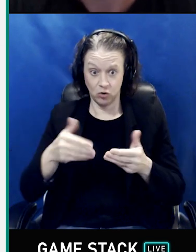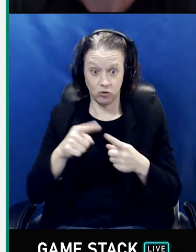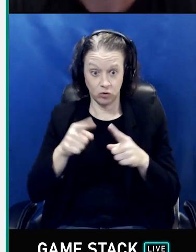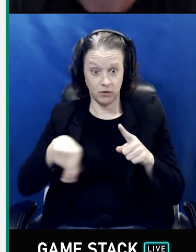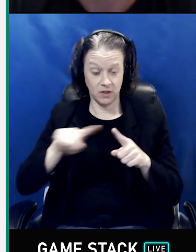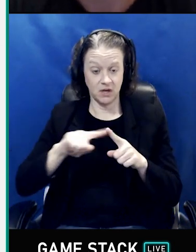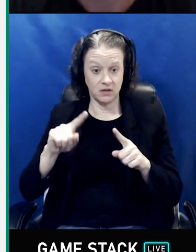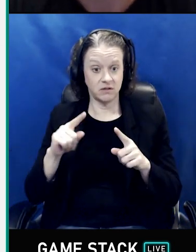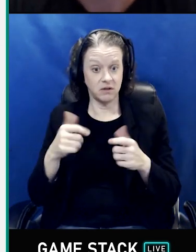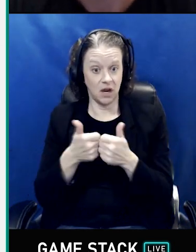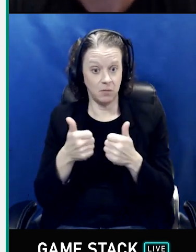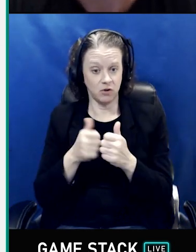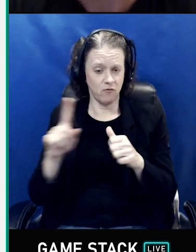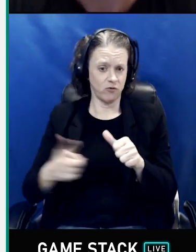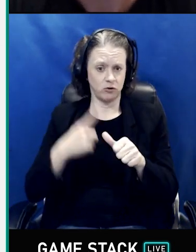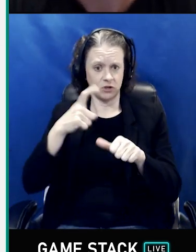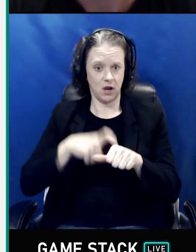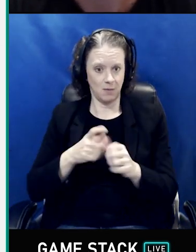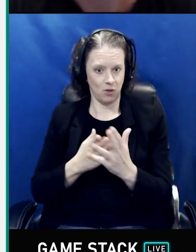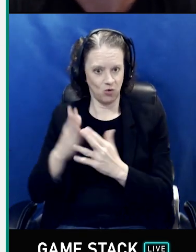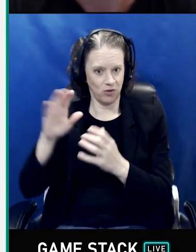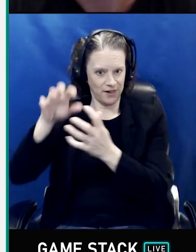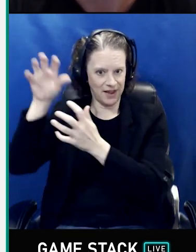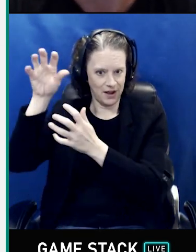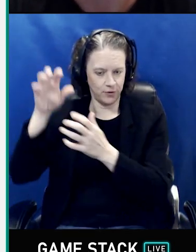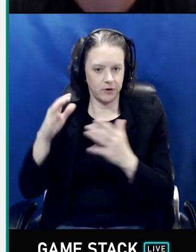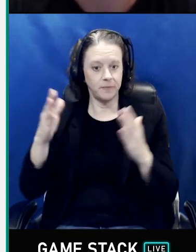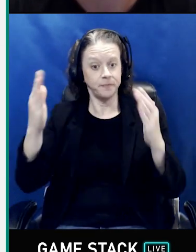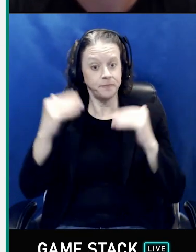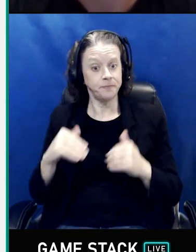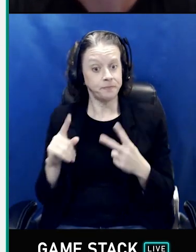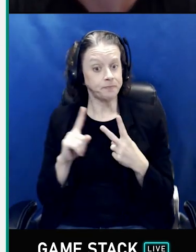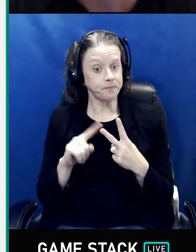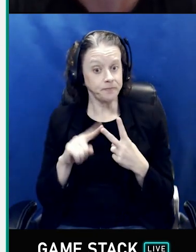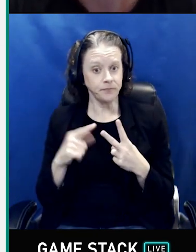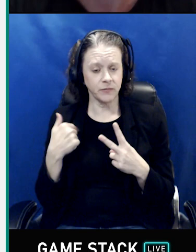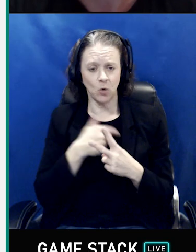The next thing we're seeing is an enablement of new ways to play.